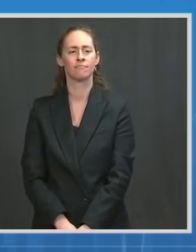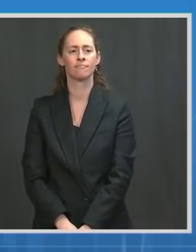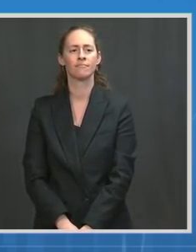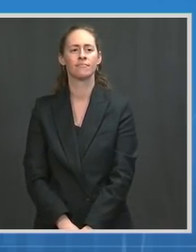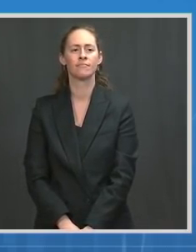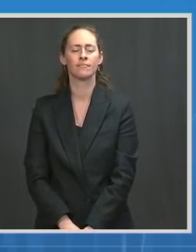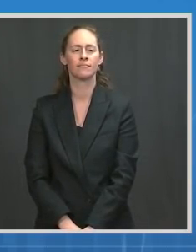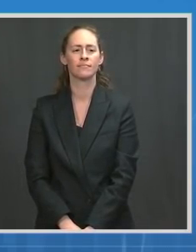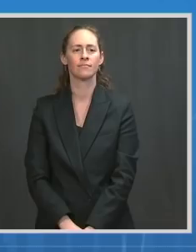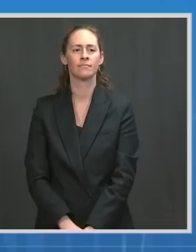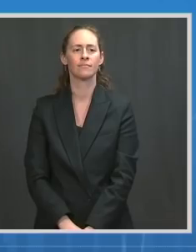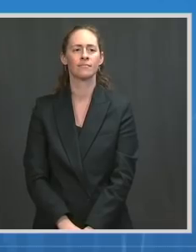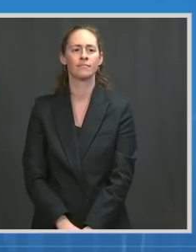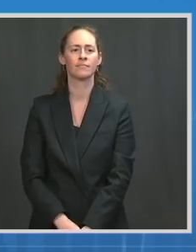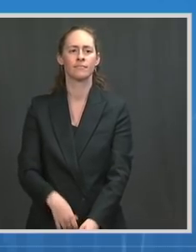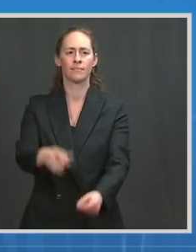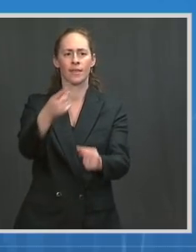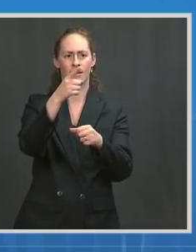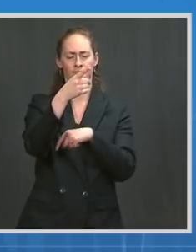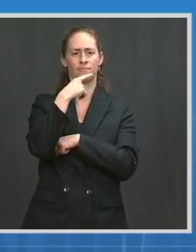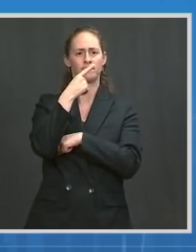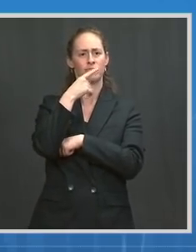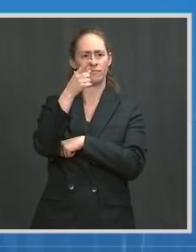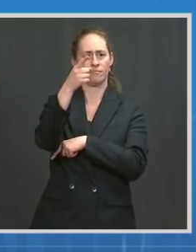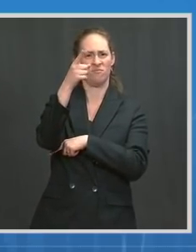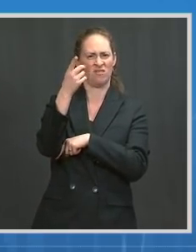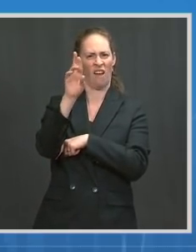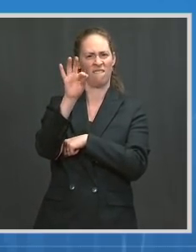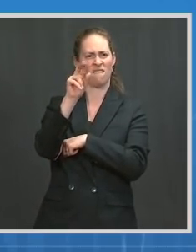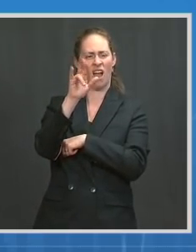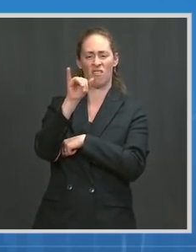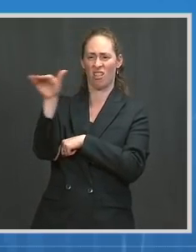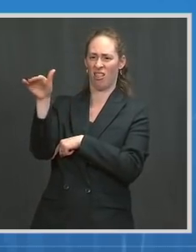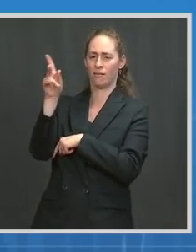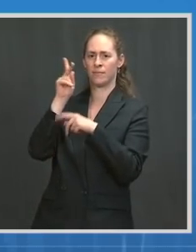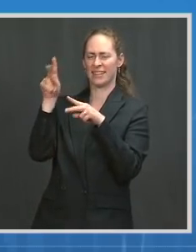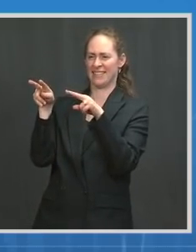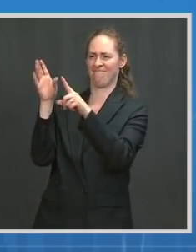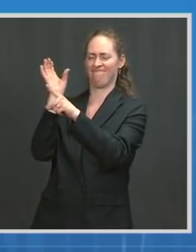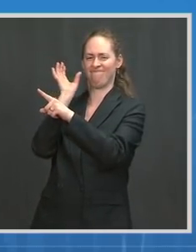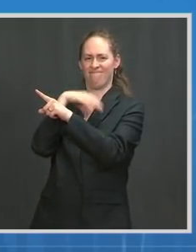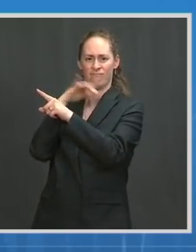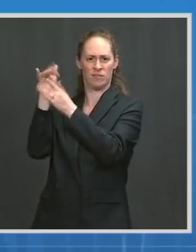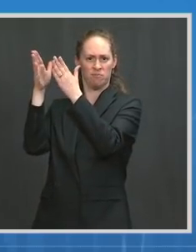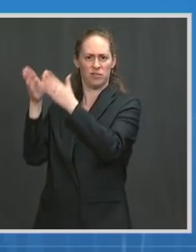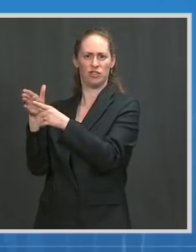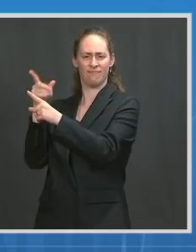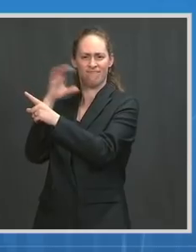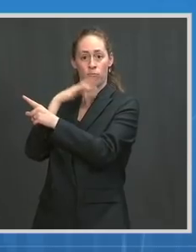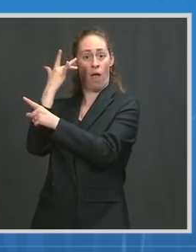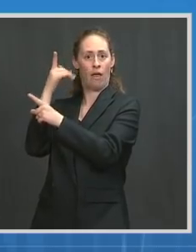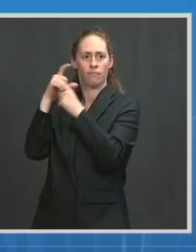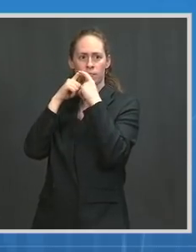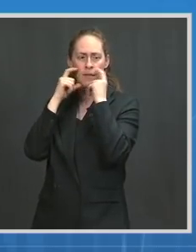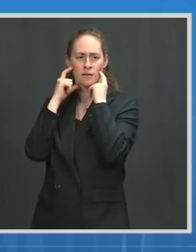And I was wondering if you had anything to say to people who have been vaccinated and still want to wear masks in situations